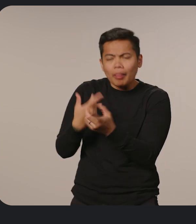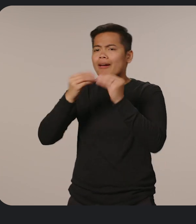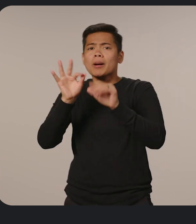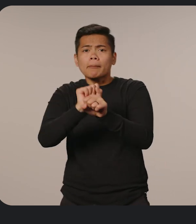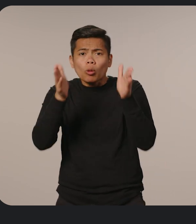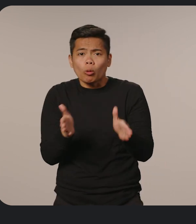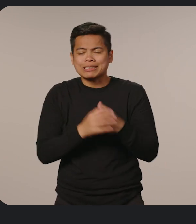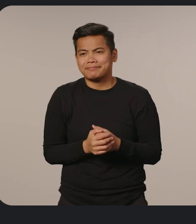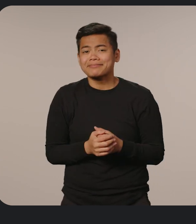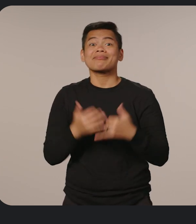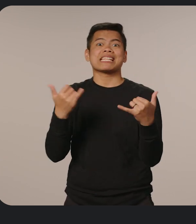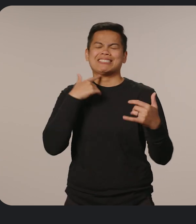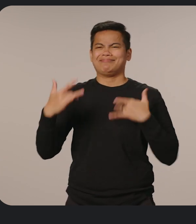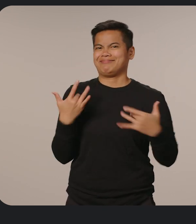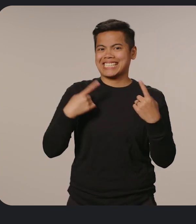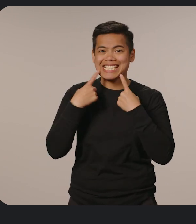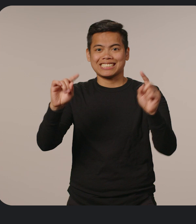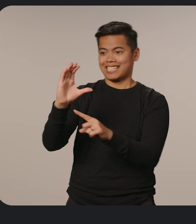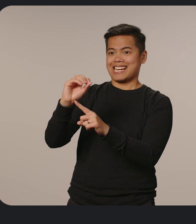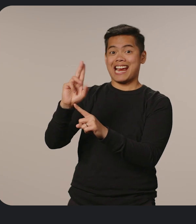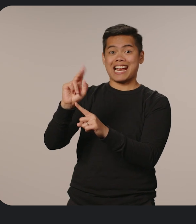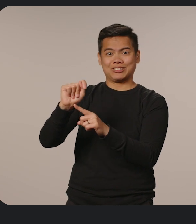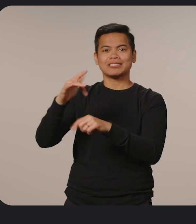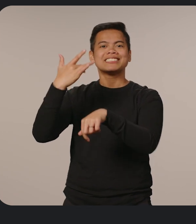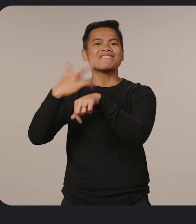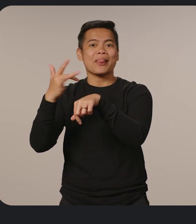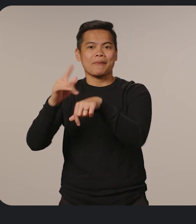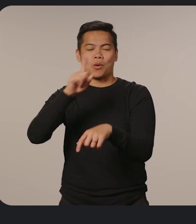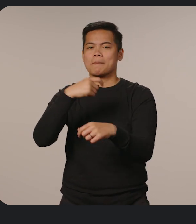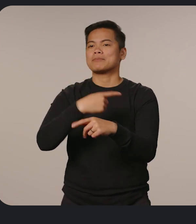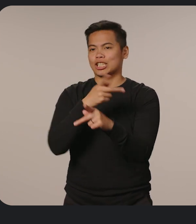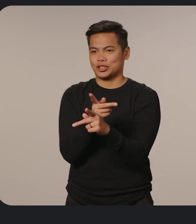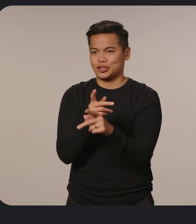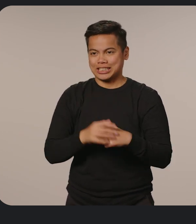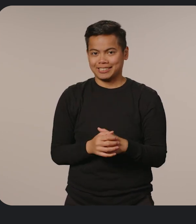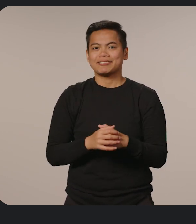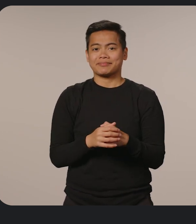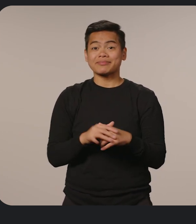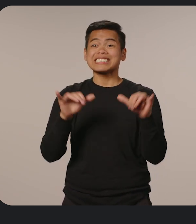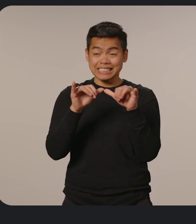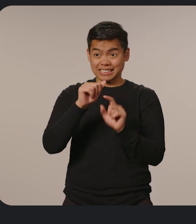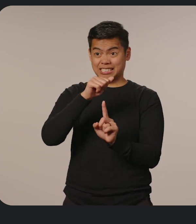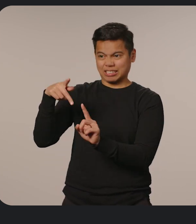now we're excited to announce the account has graduated to General availability for production scale